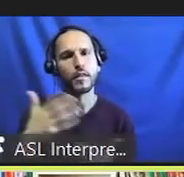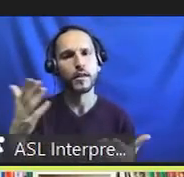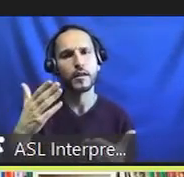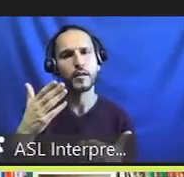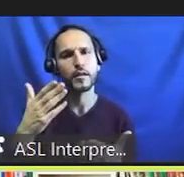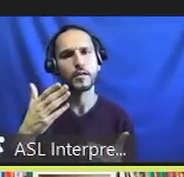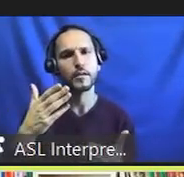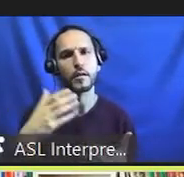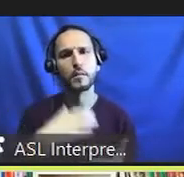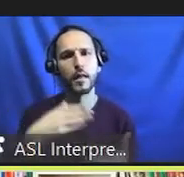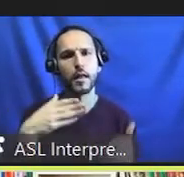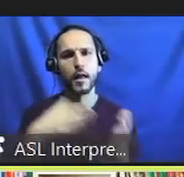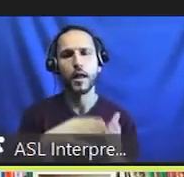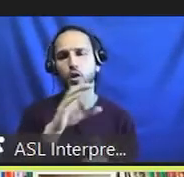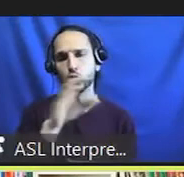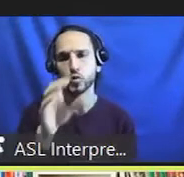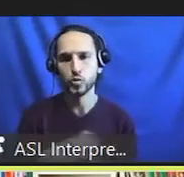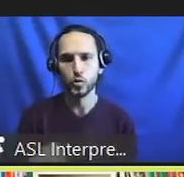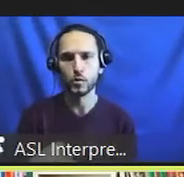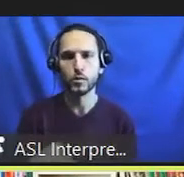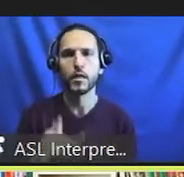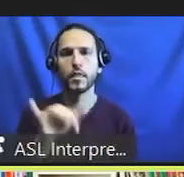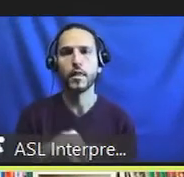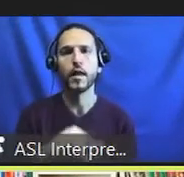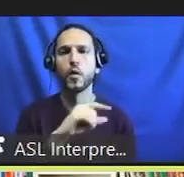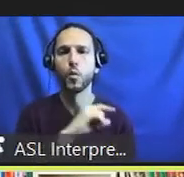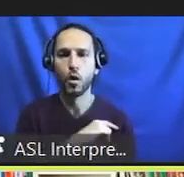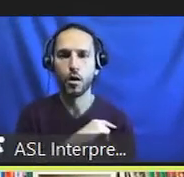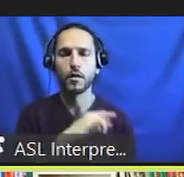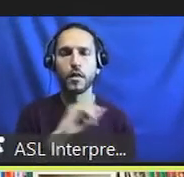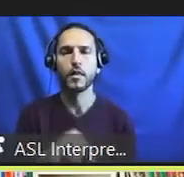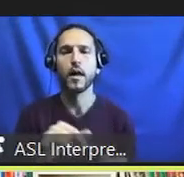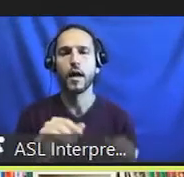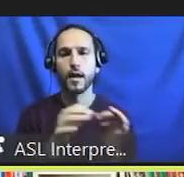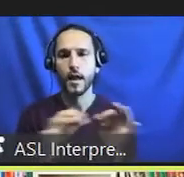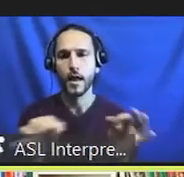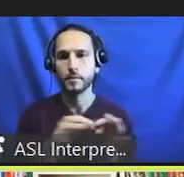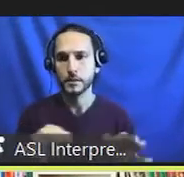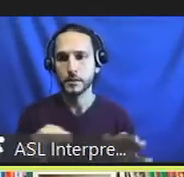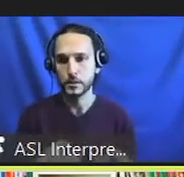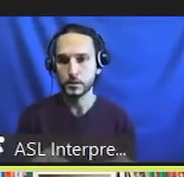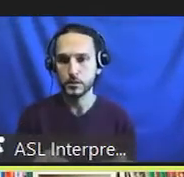against Zoom, is that the quality of the captions, that